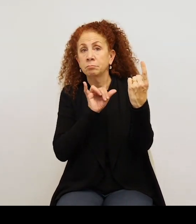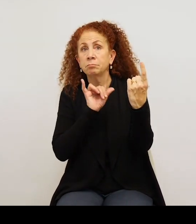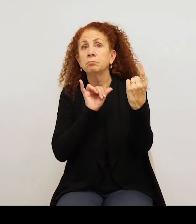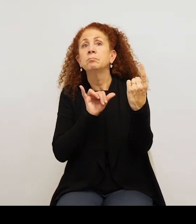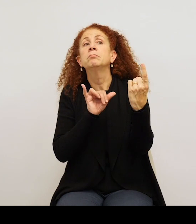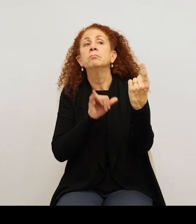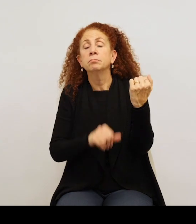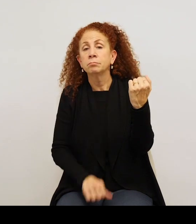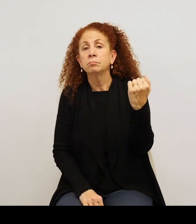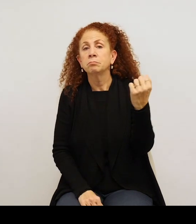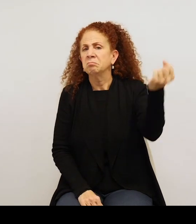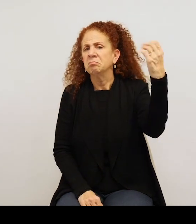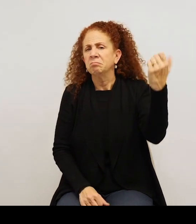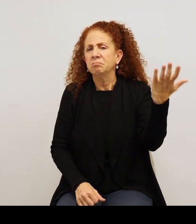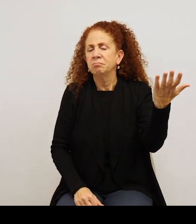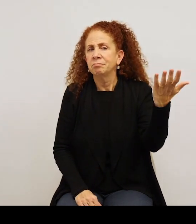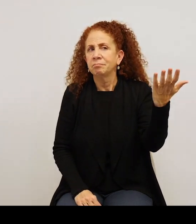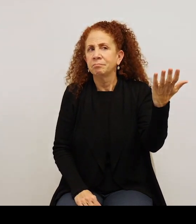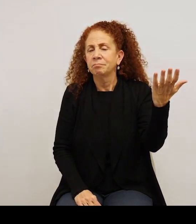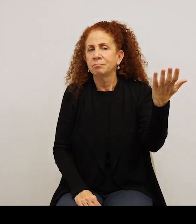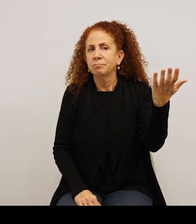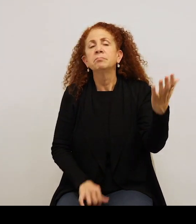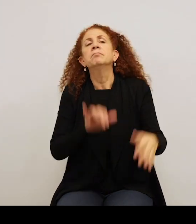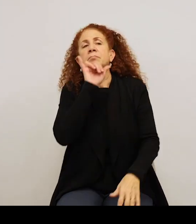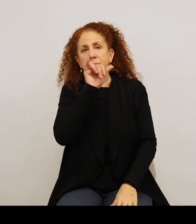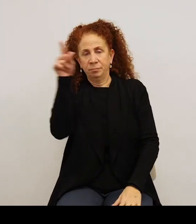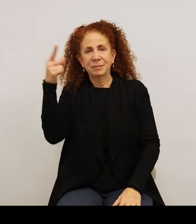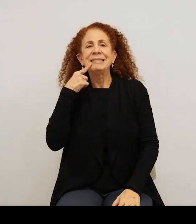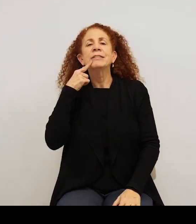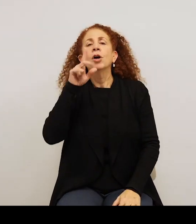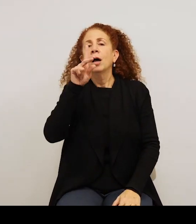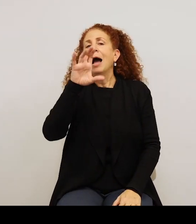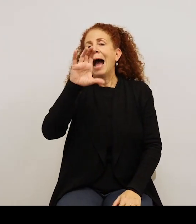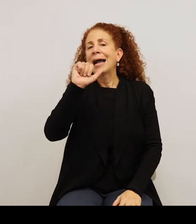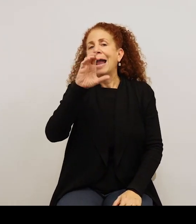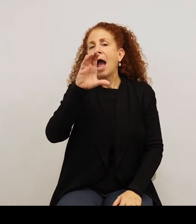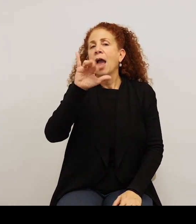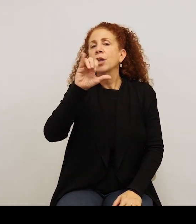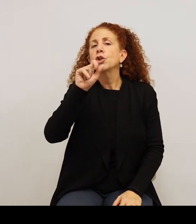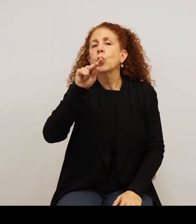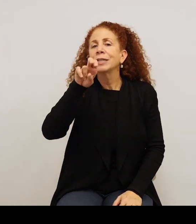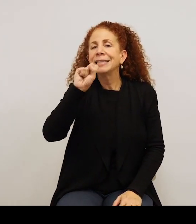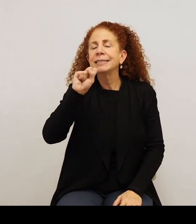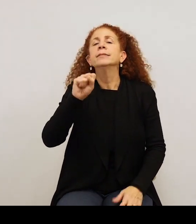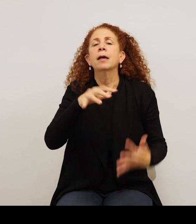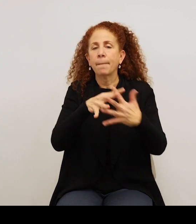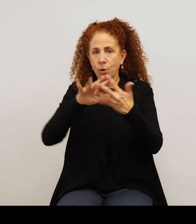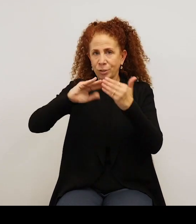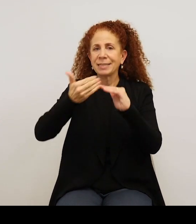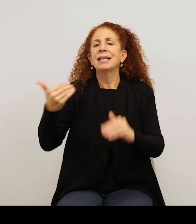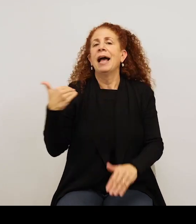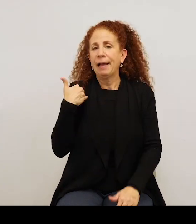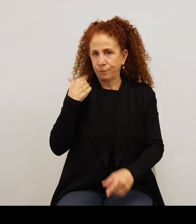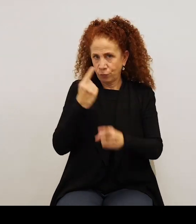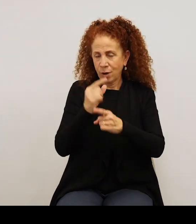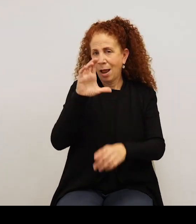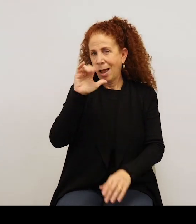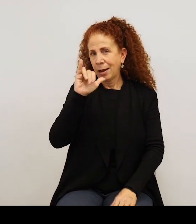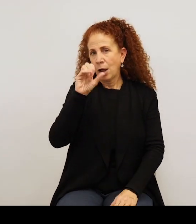Yeah. OK. So yeah, because coyotes is also something that-- in American cities, particularly in Los Angeles